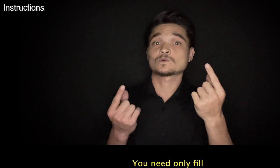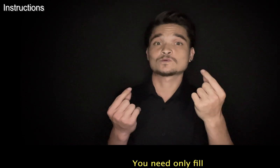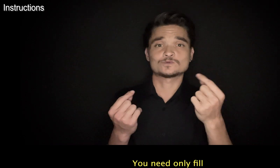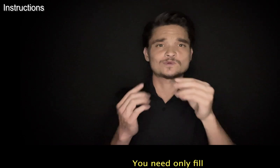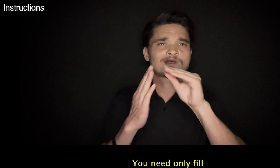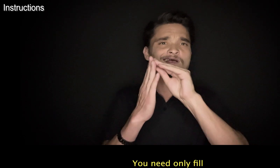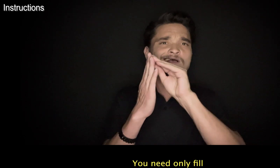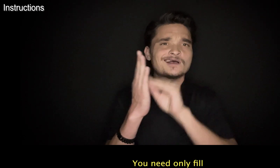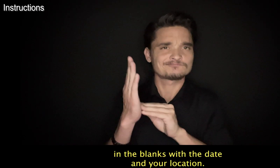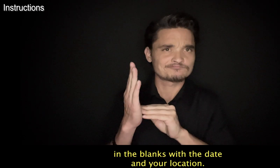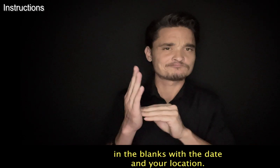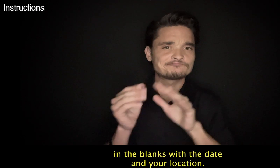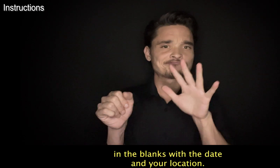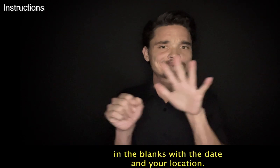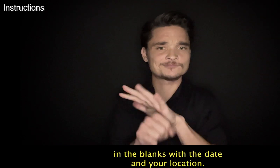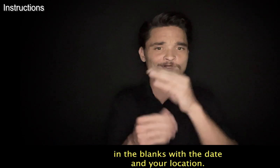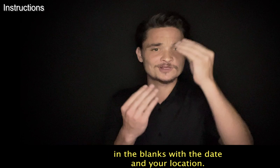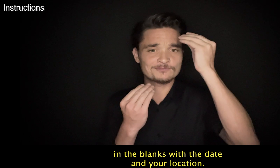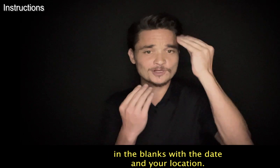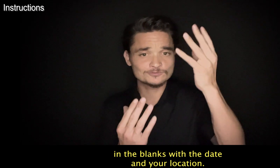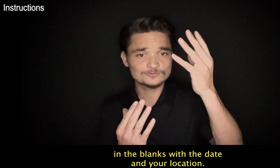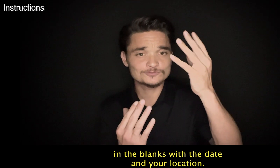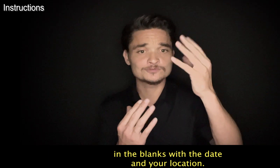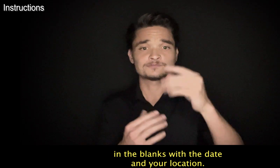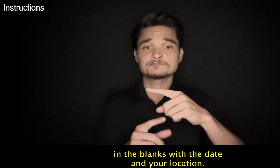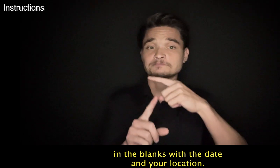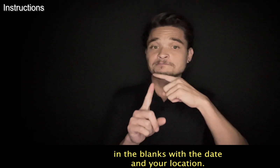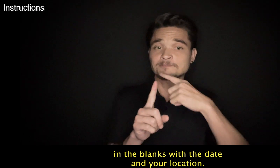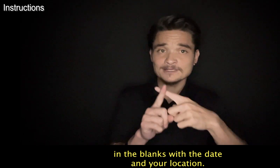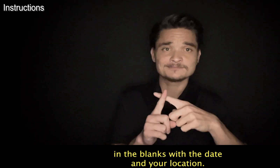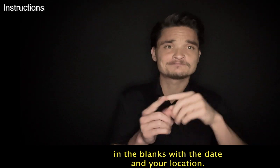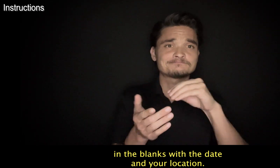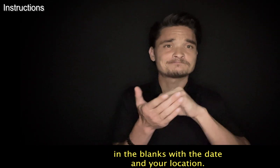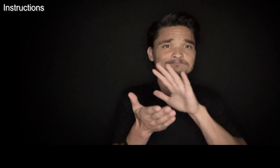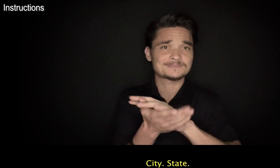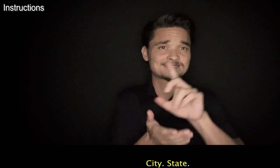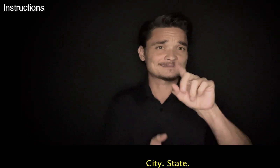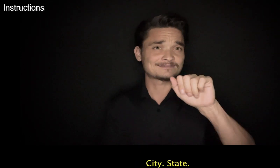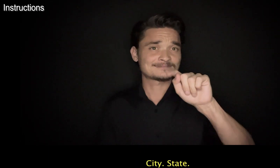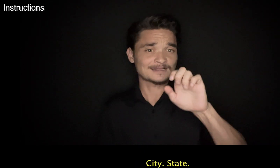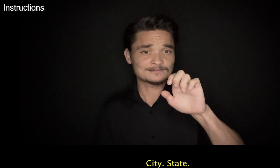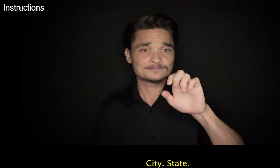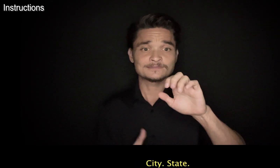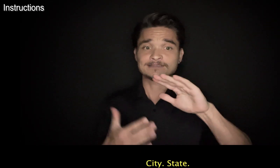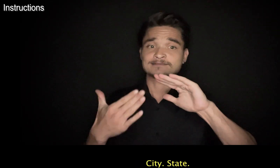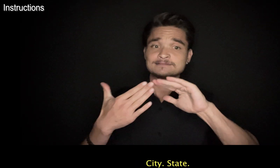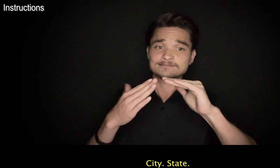You need only fill in the blanks with the date and your location. City. State.